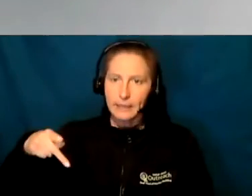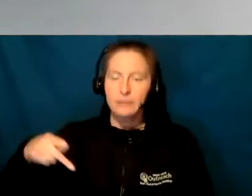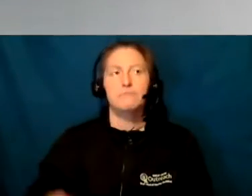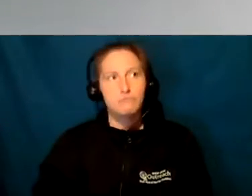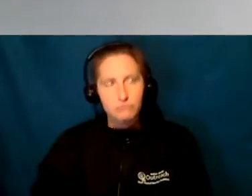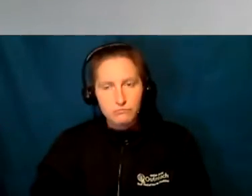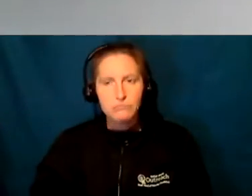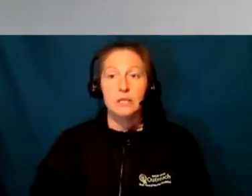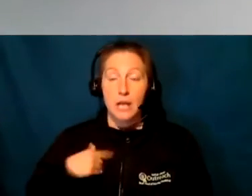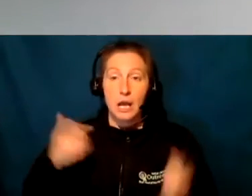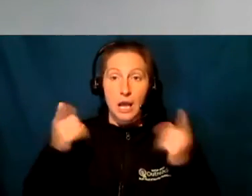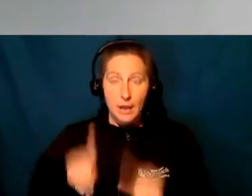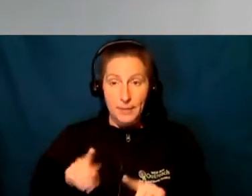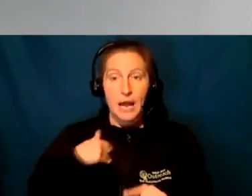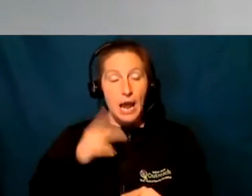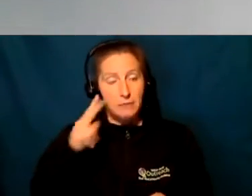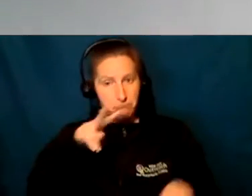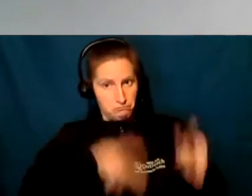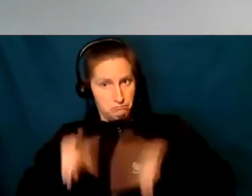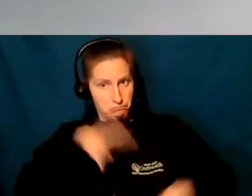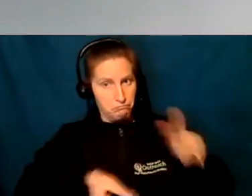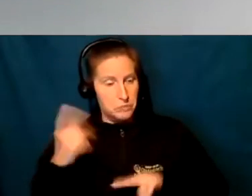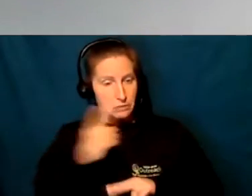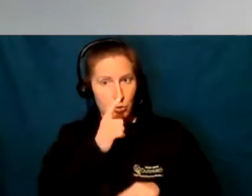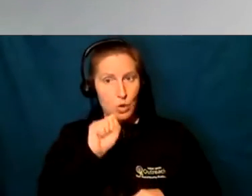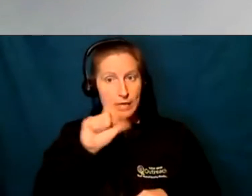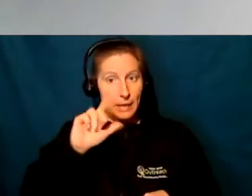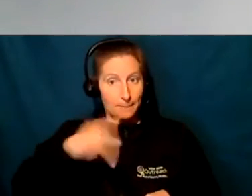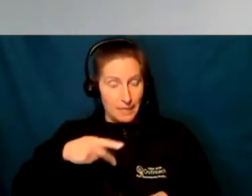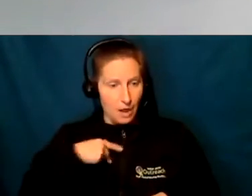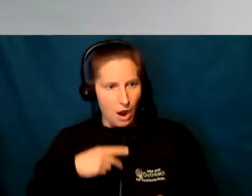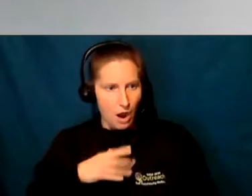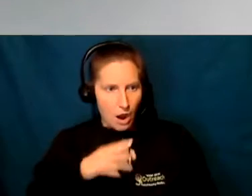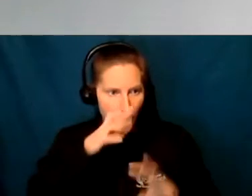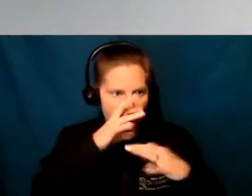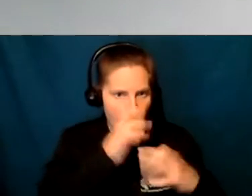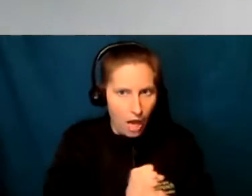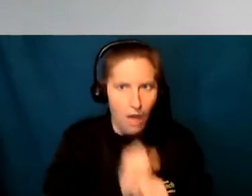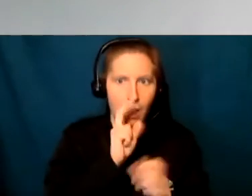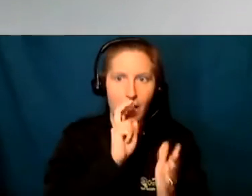And I ended up observing a speech pathologist and fell in love with it. And I ran from there.